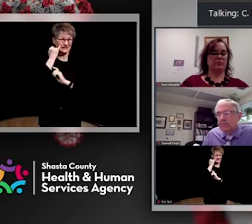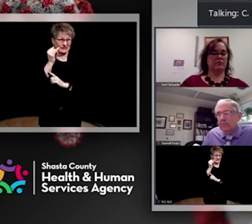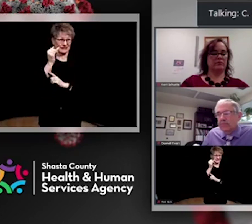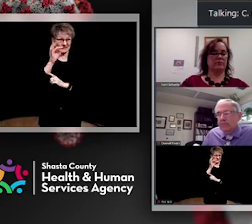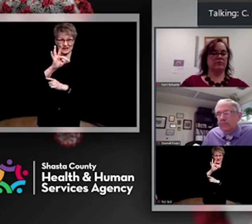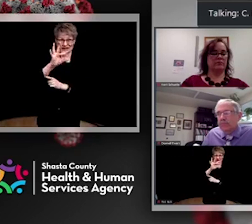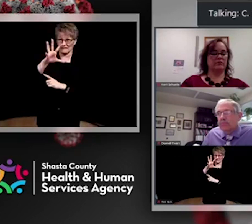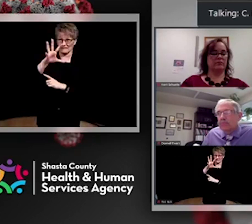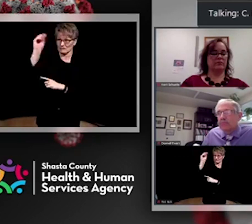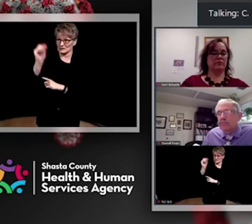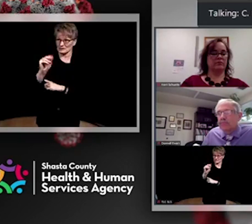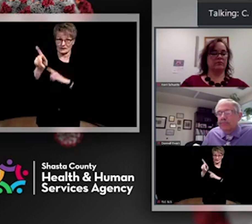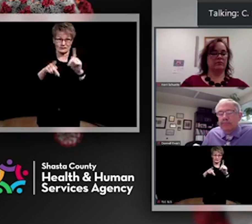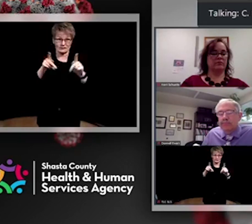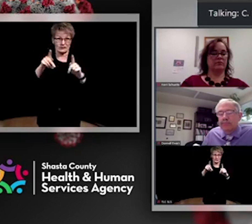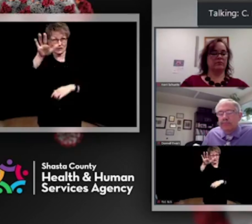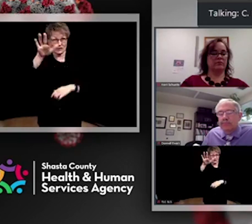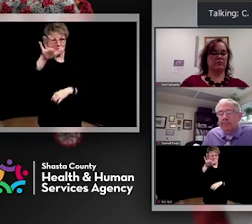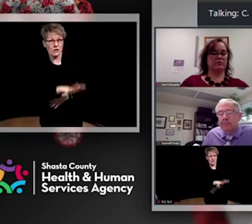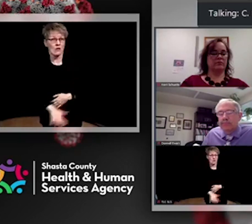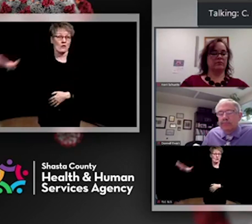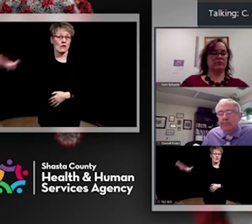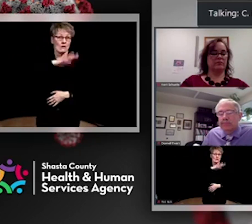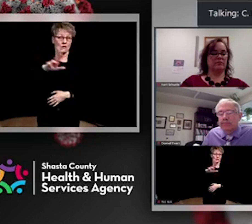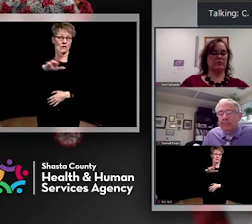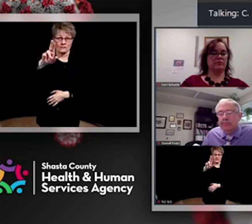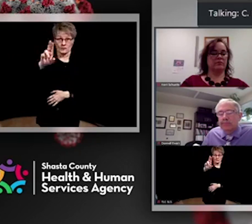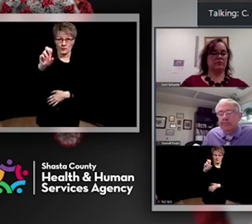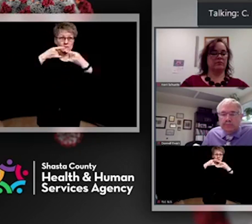based on scientific modeling. They estimated,